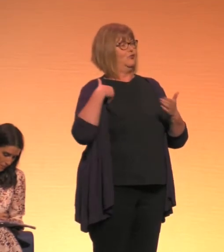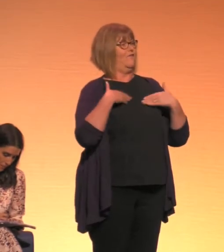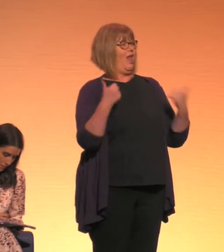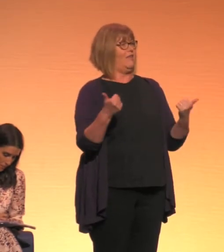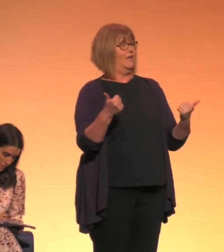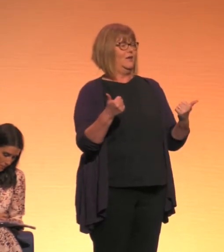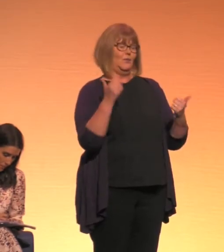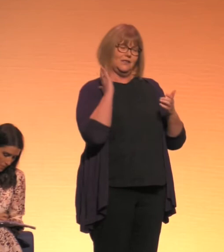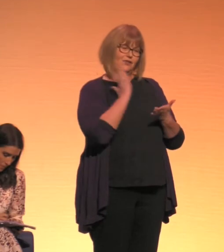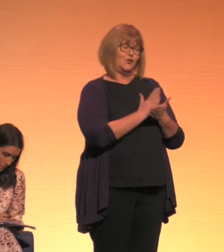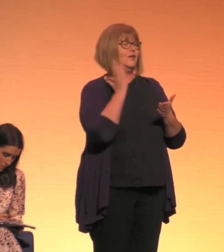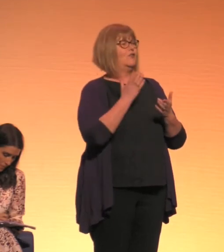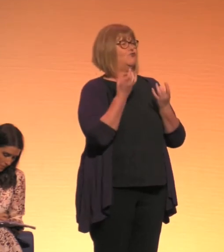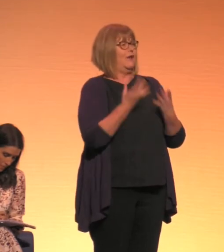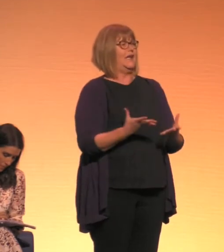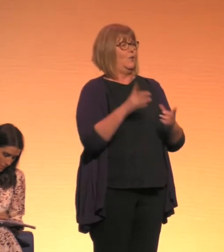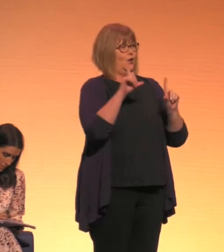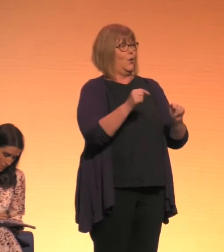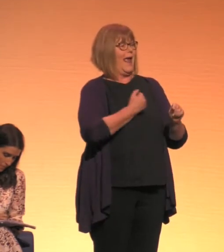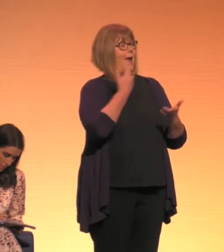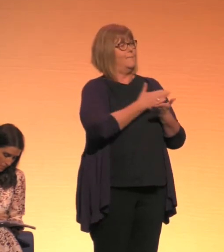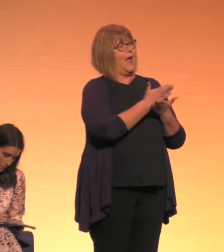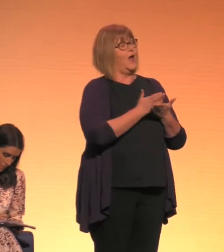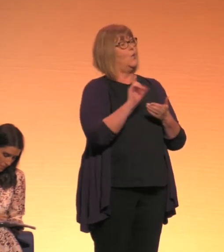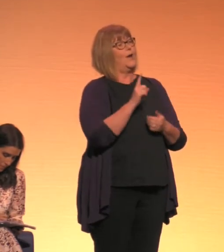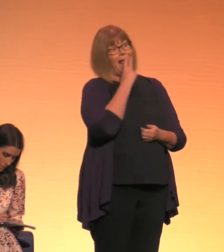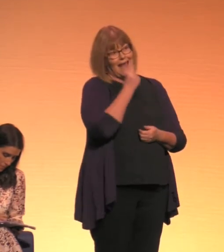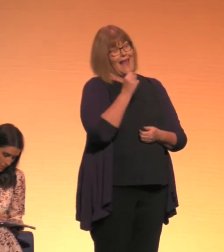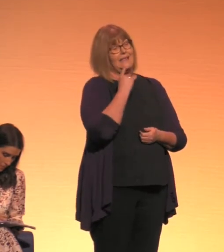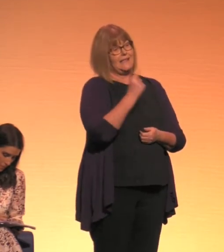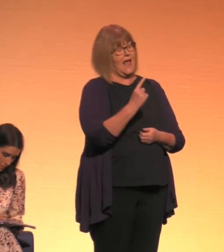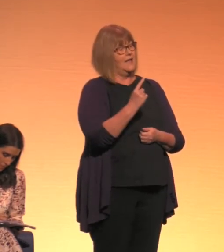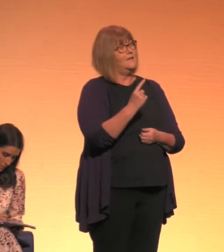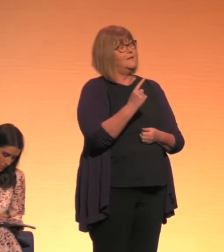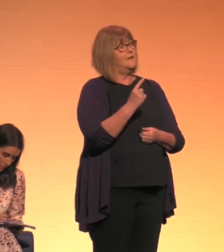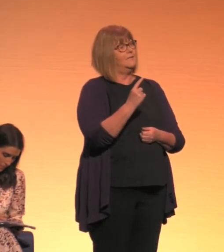We'll be doing our bit. And what I can say is that we have already